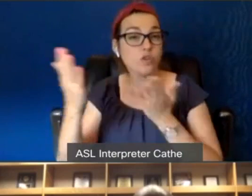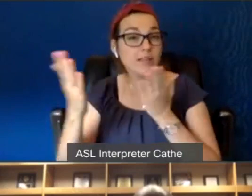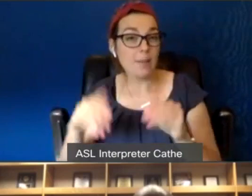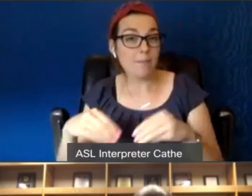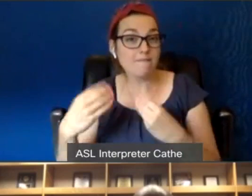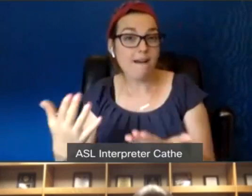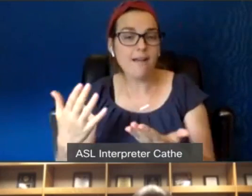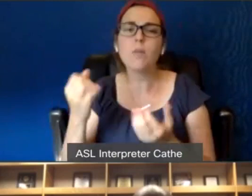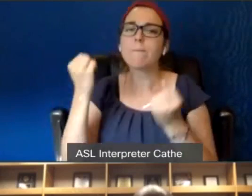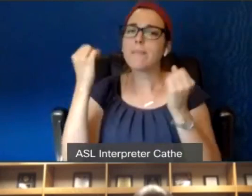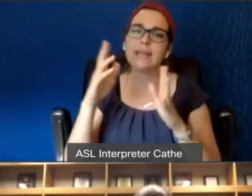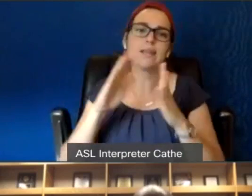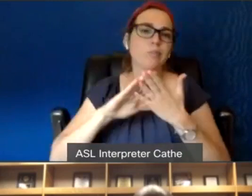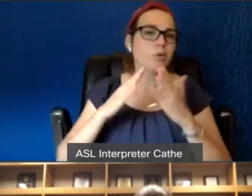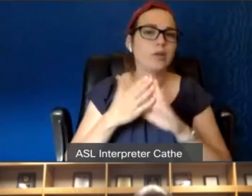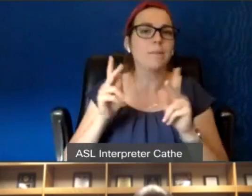are not aware of that is available to them.